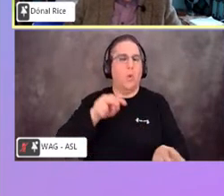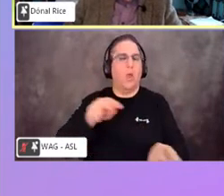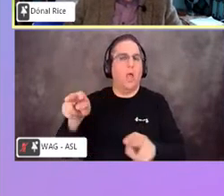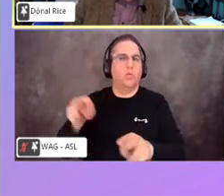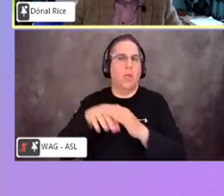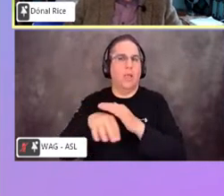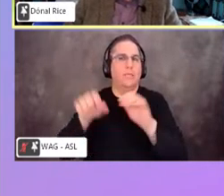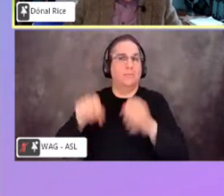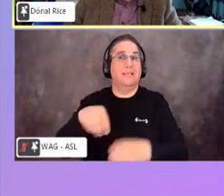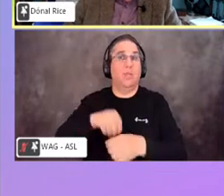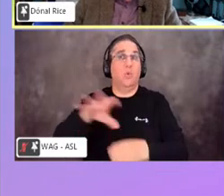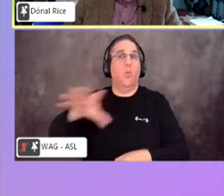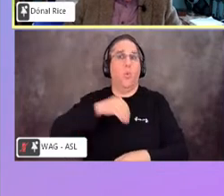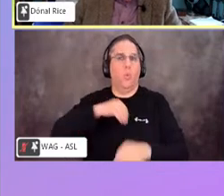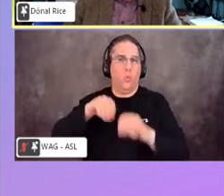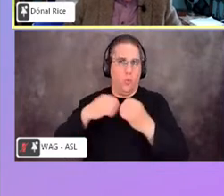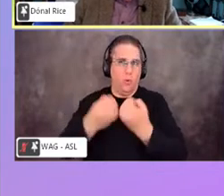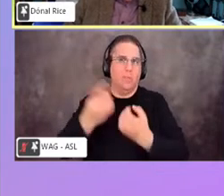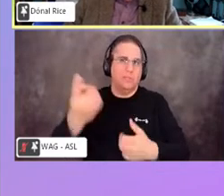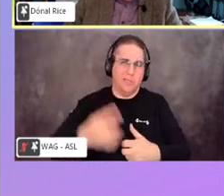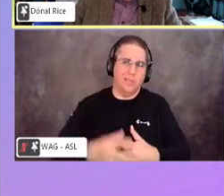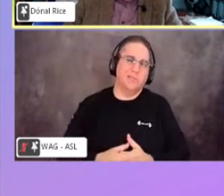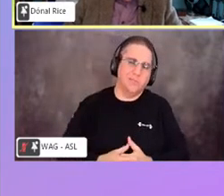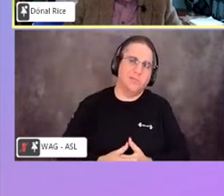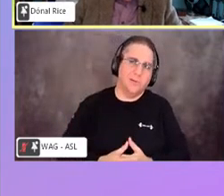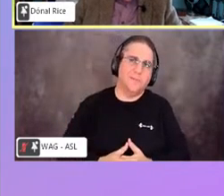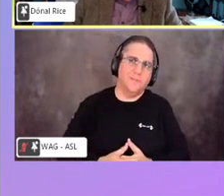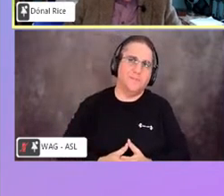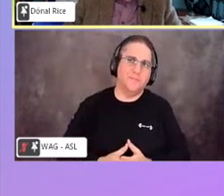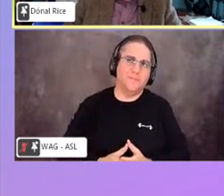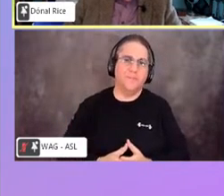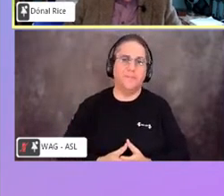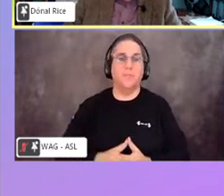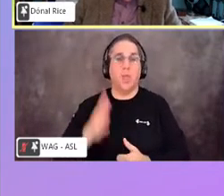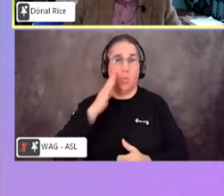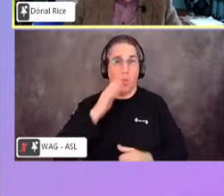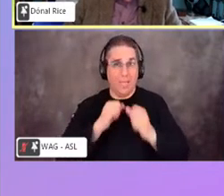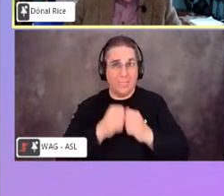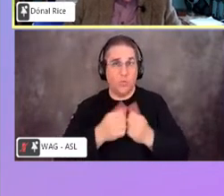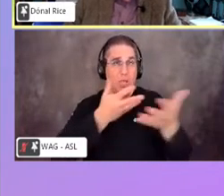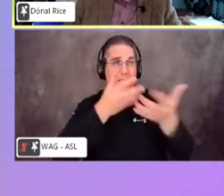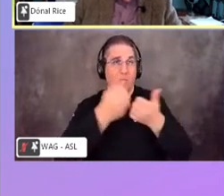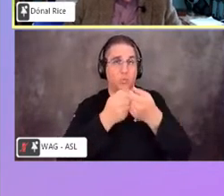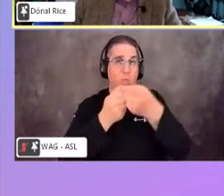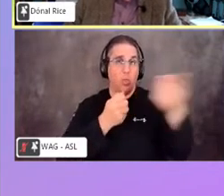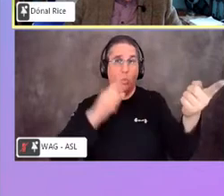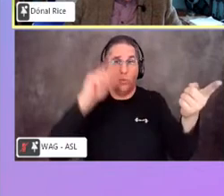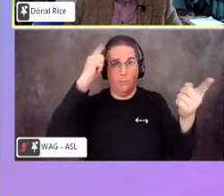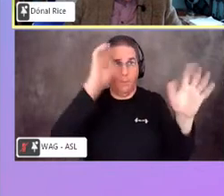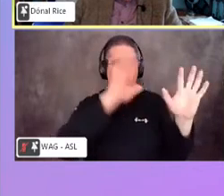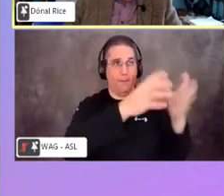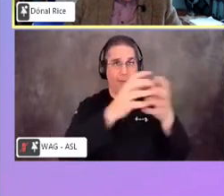be using some level of an automatic testing tool. It does not catch every issue but it is a good way to keep on top of accessibility at a high